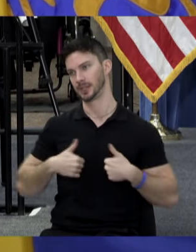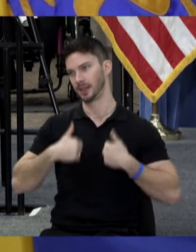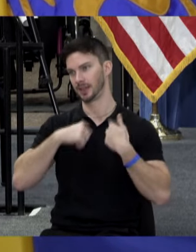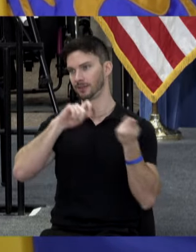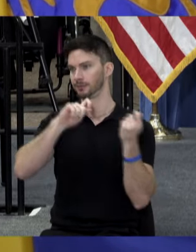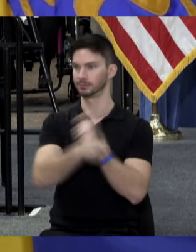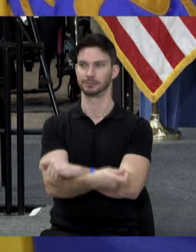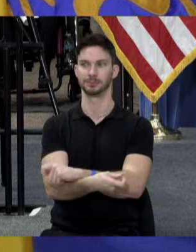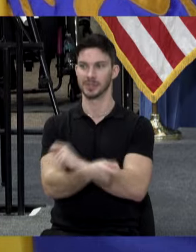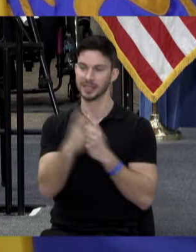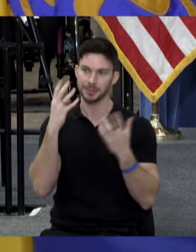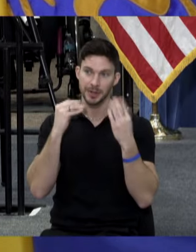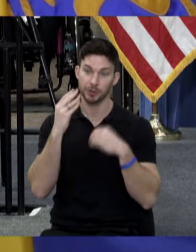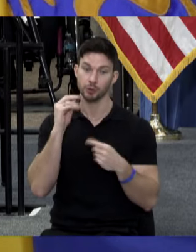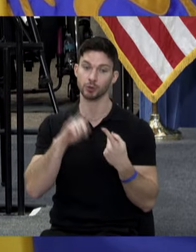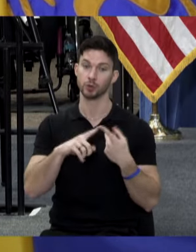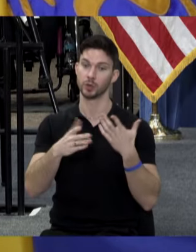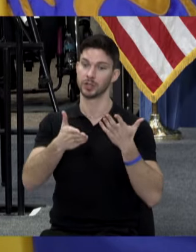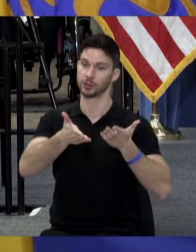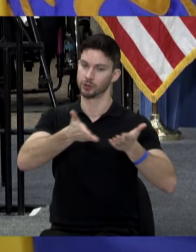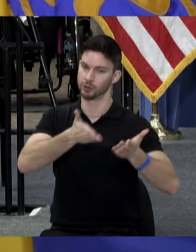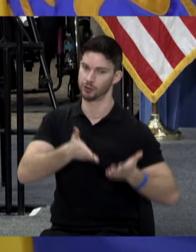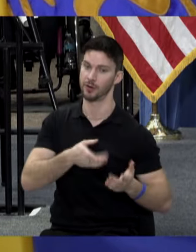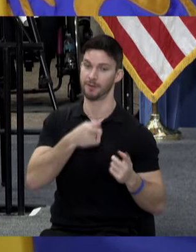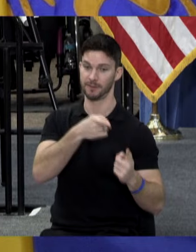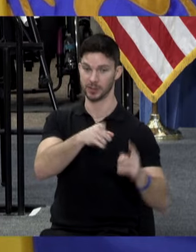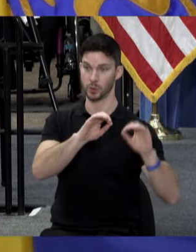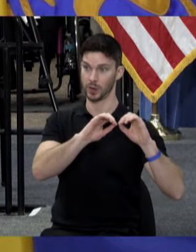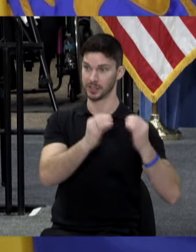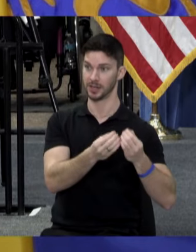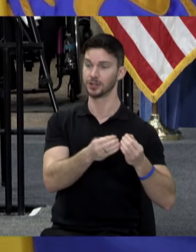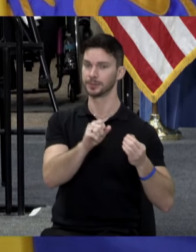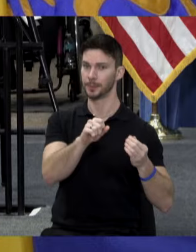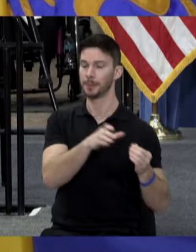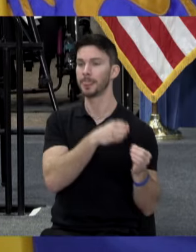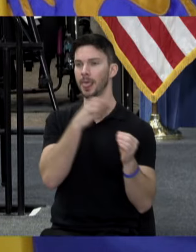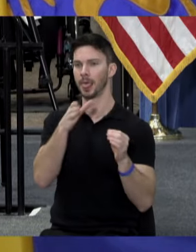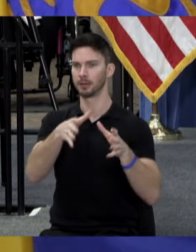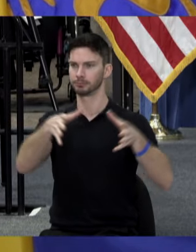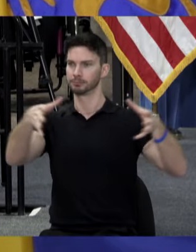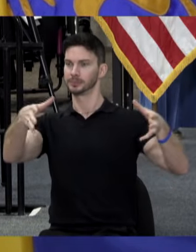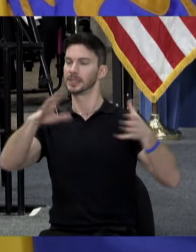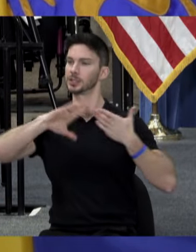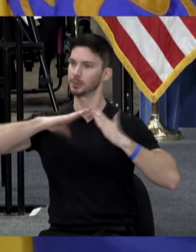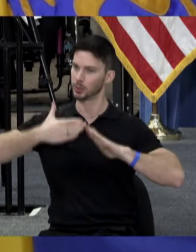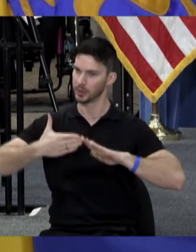serve this organization, but this community. Caregiving is very isolating experience,